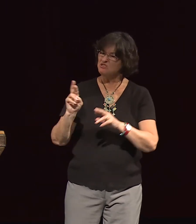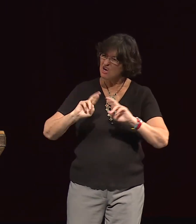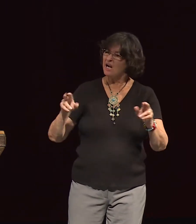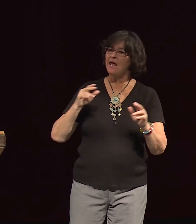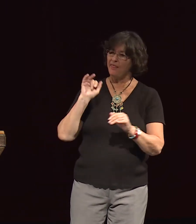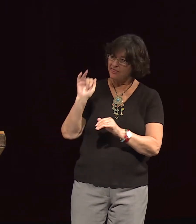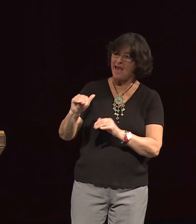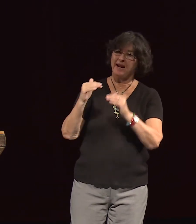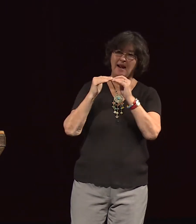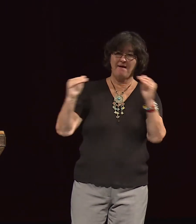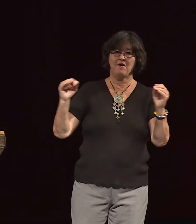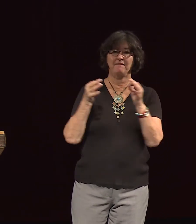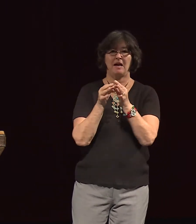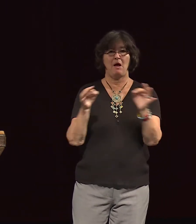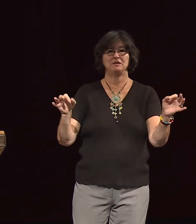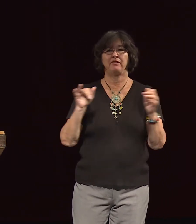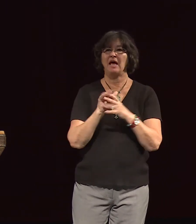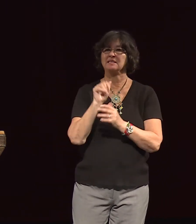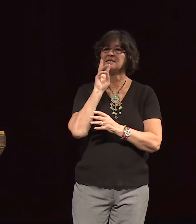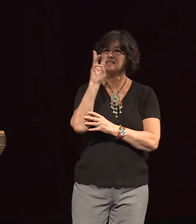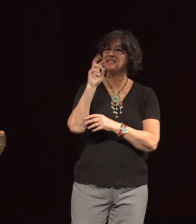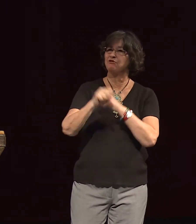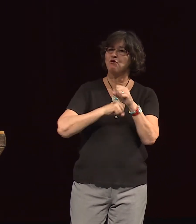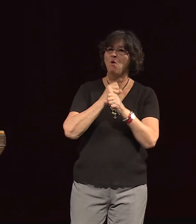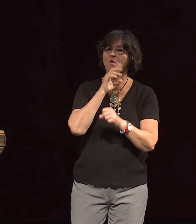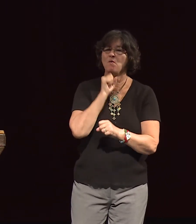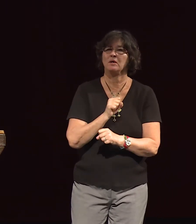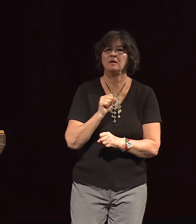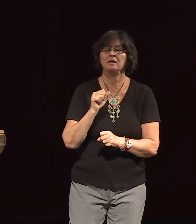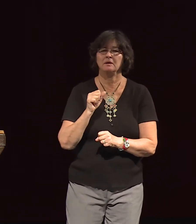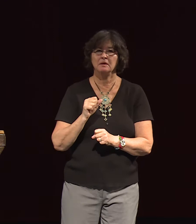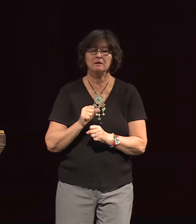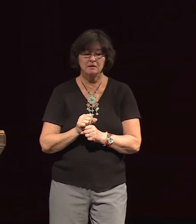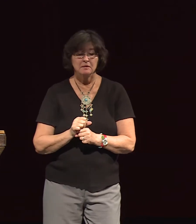and in some states, at the age of 5.